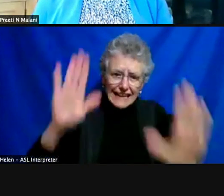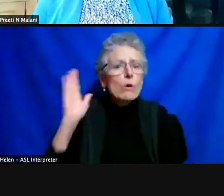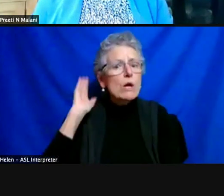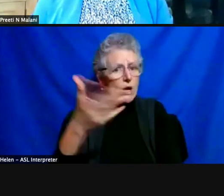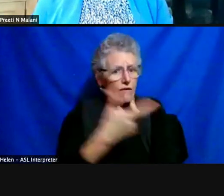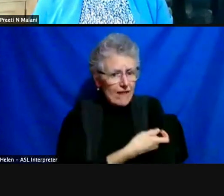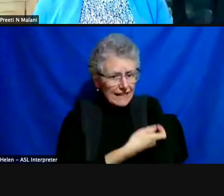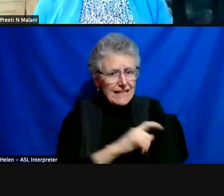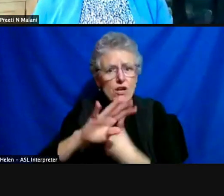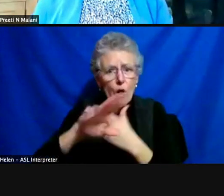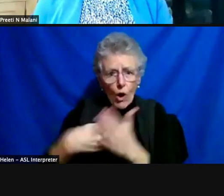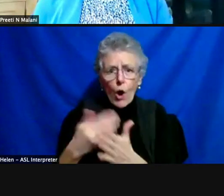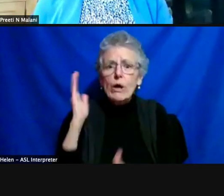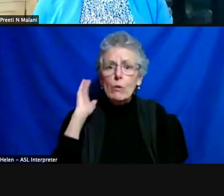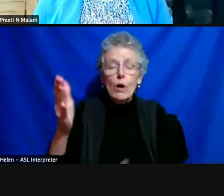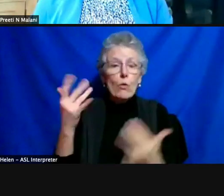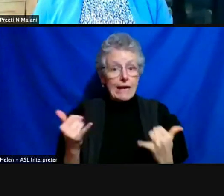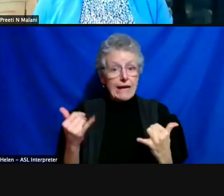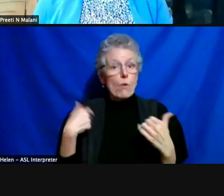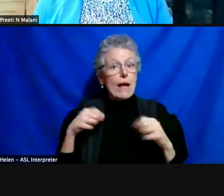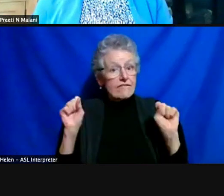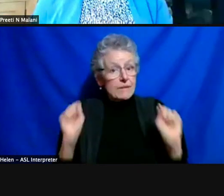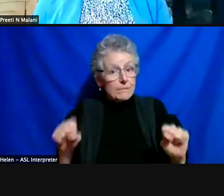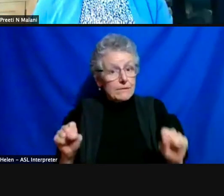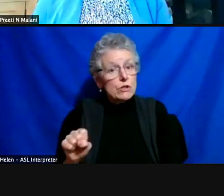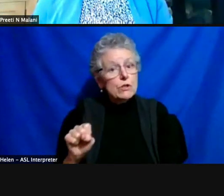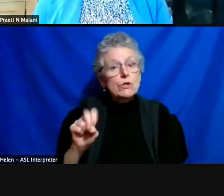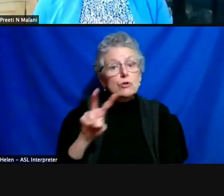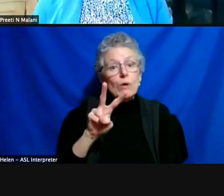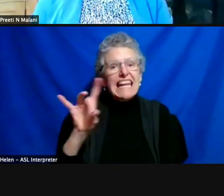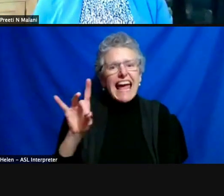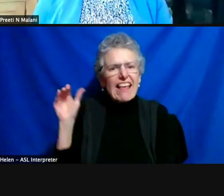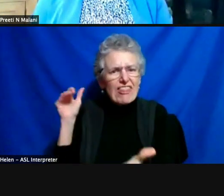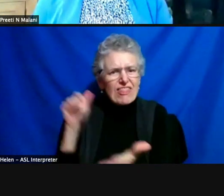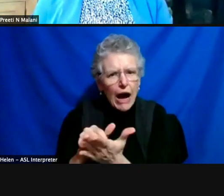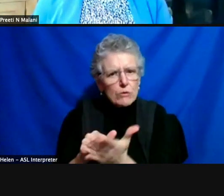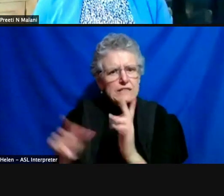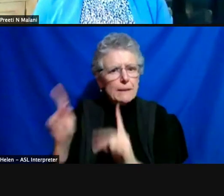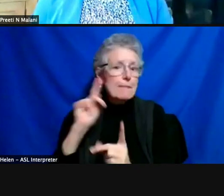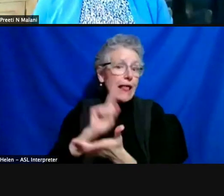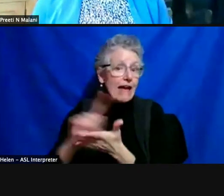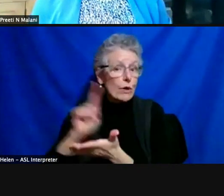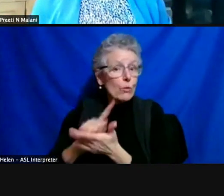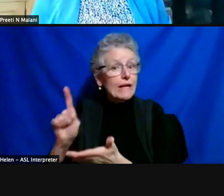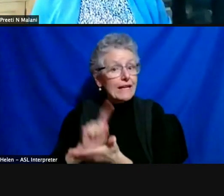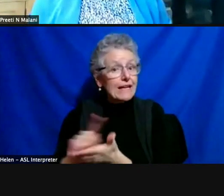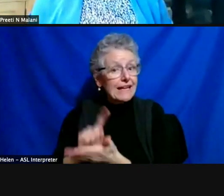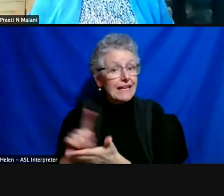We right now have a capacity to do 28,000 people per week if we're operating on all cylinders